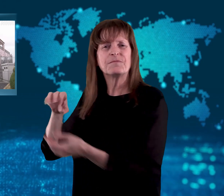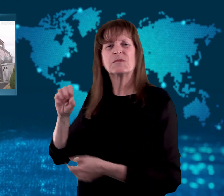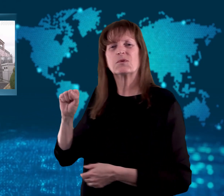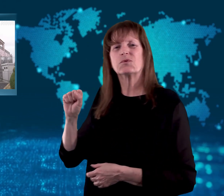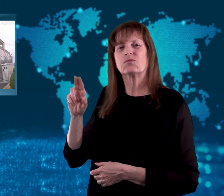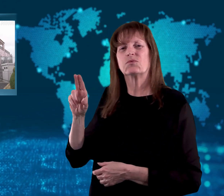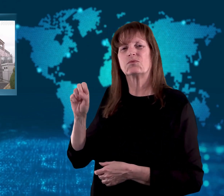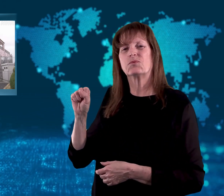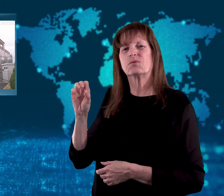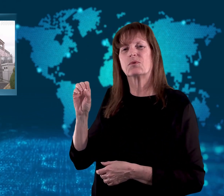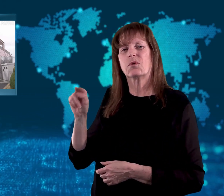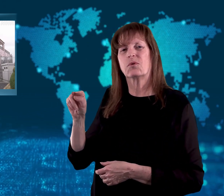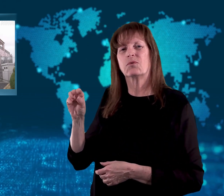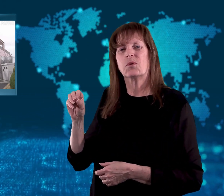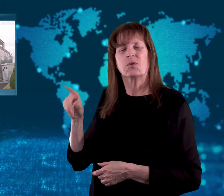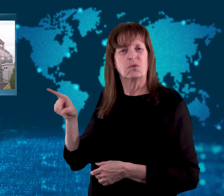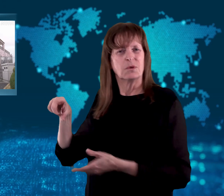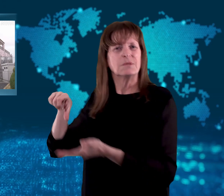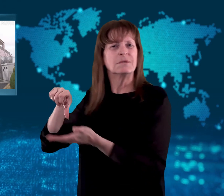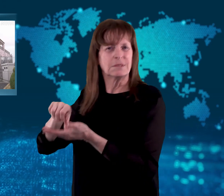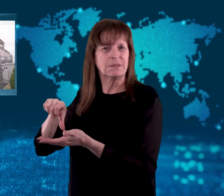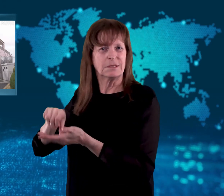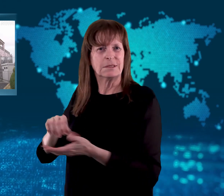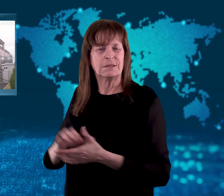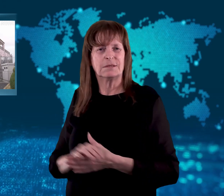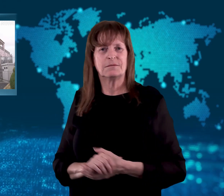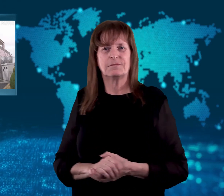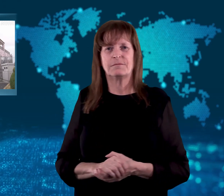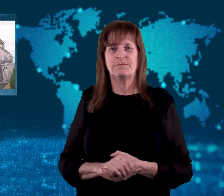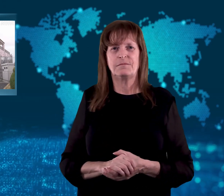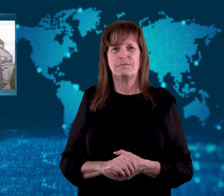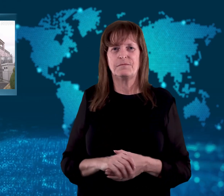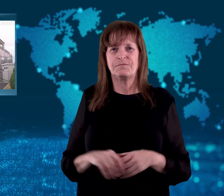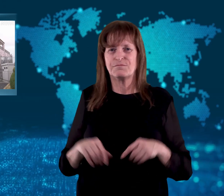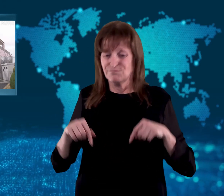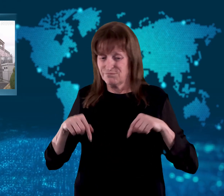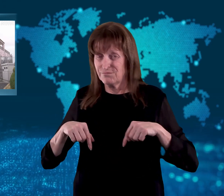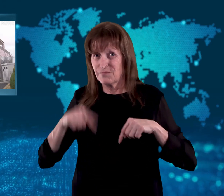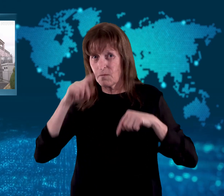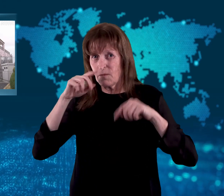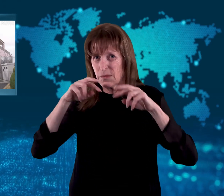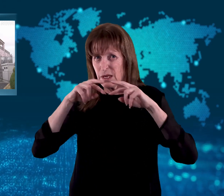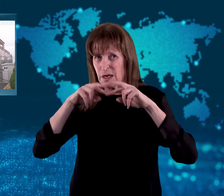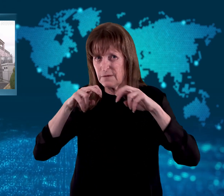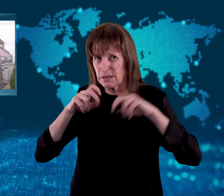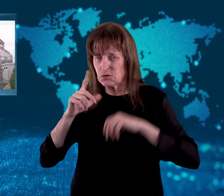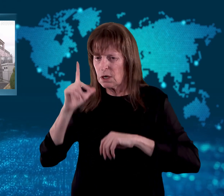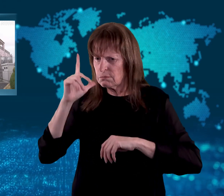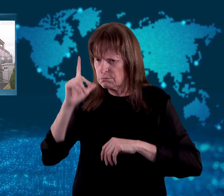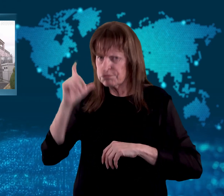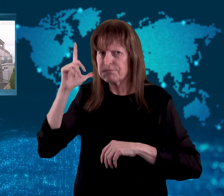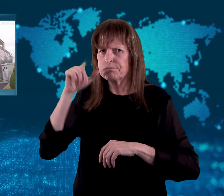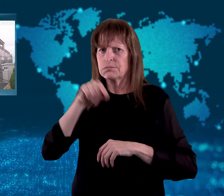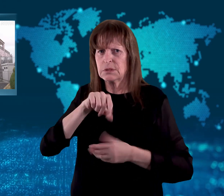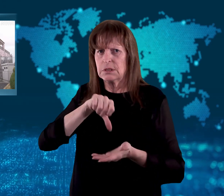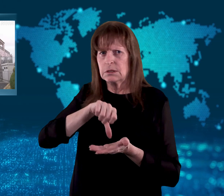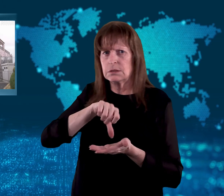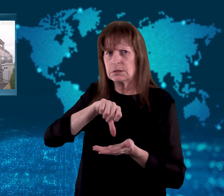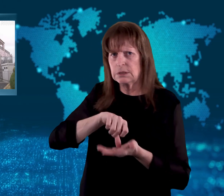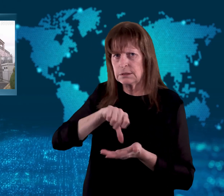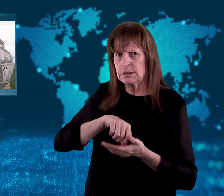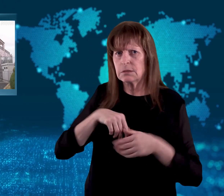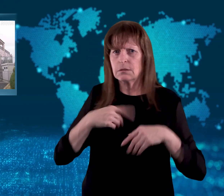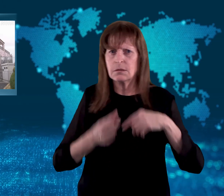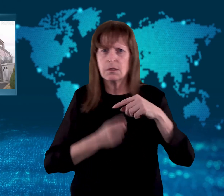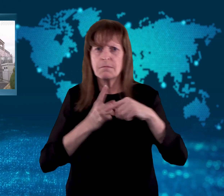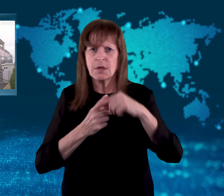The investigation was begun by the city and government with a special audit of